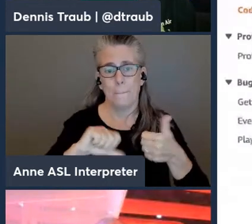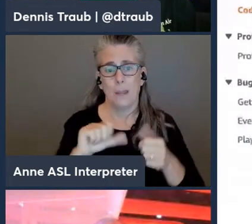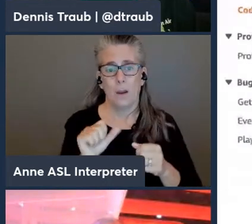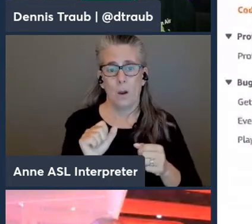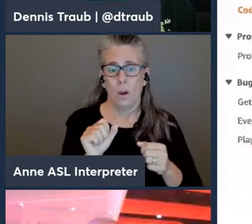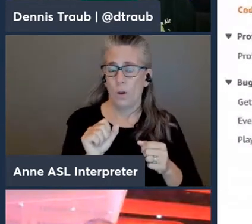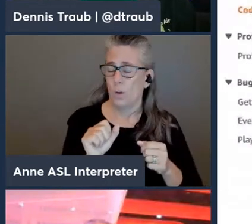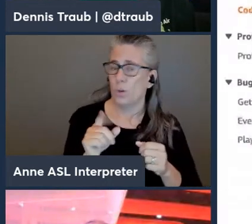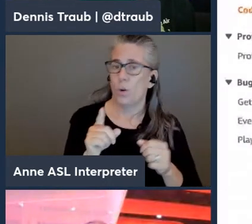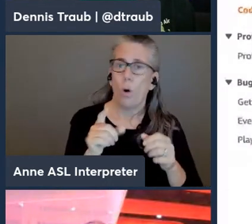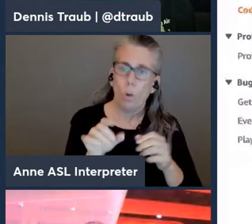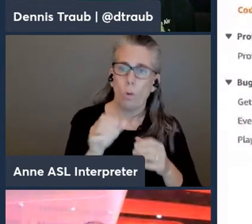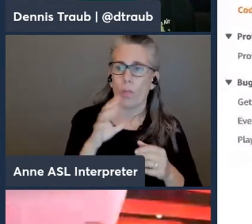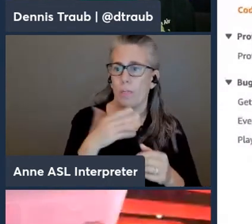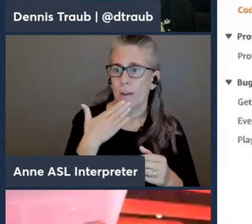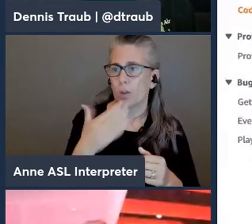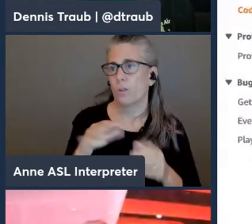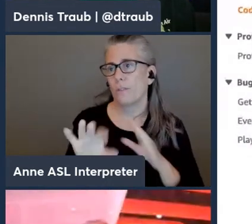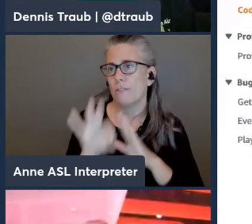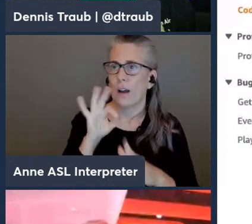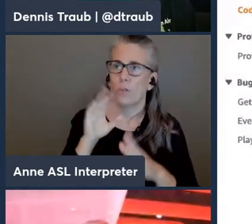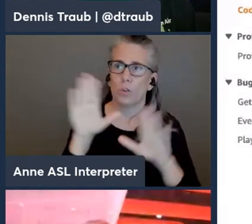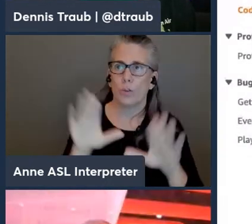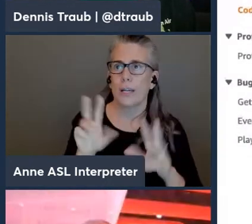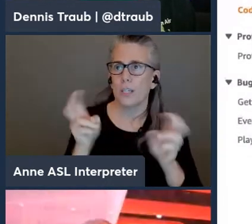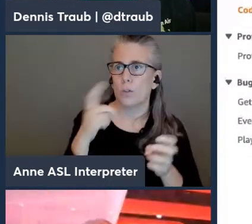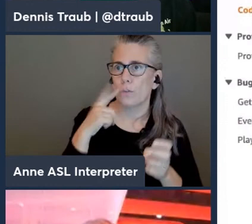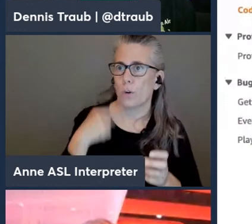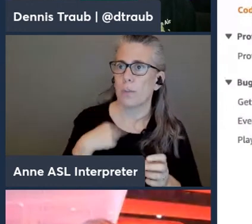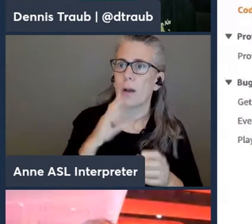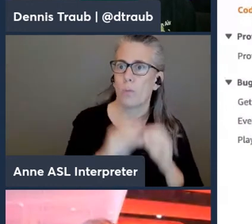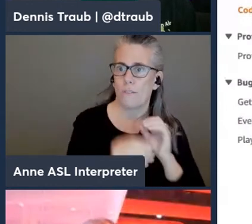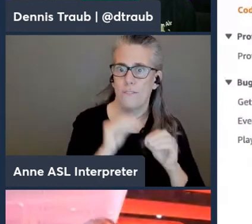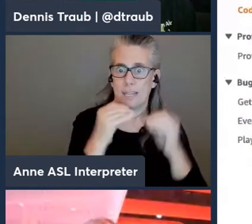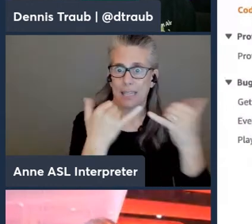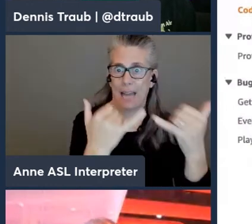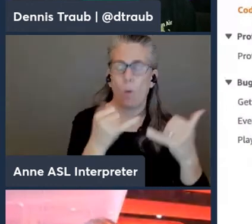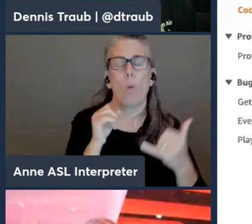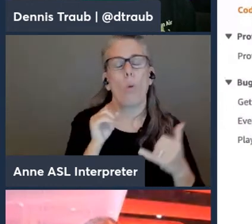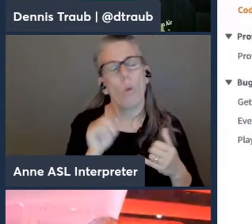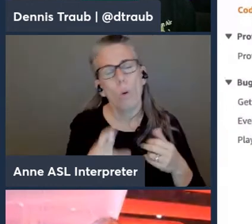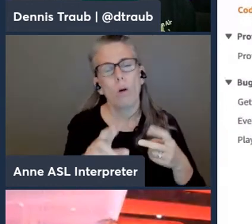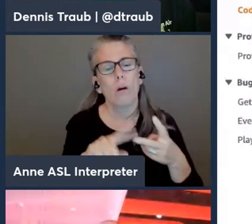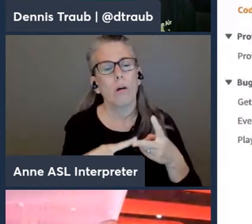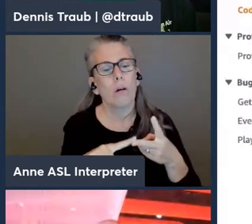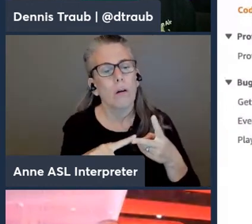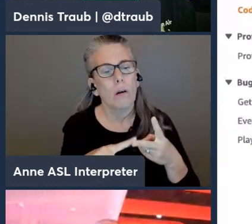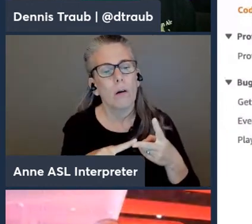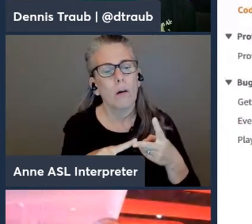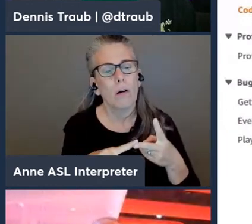and I'm gonna go in and fix it right now," or, "Hey, this wasn't exactly what you thought you found."